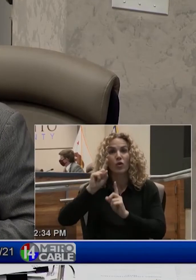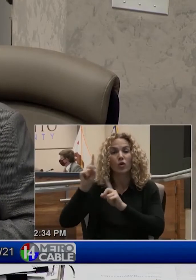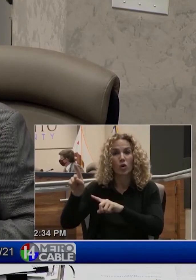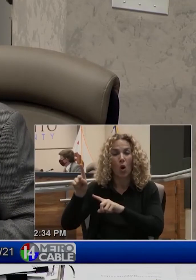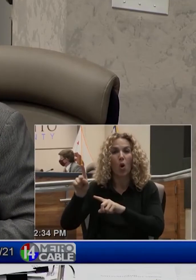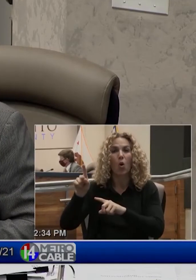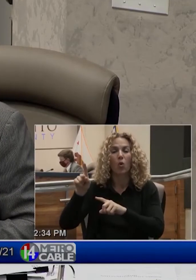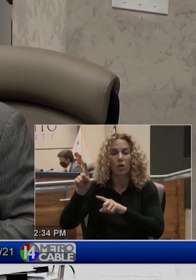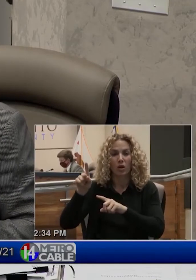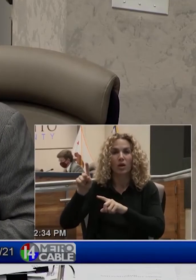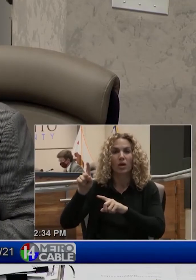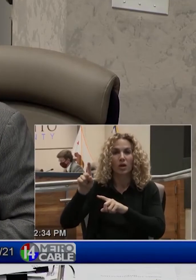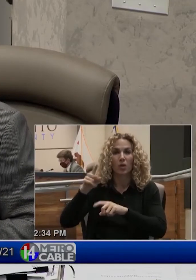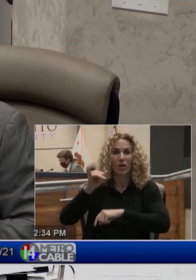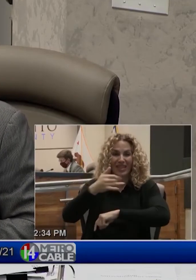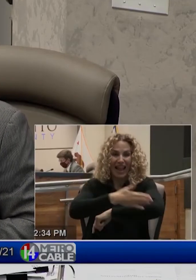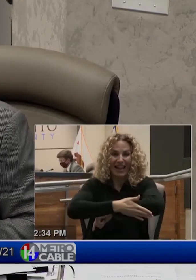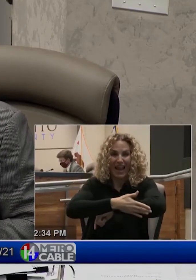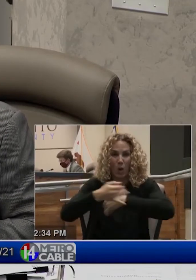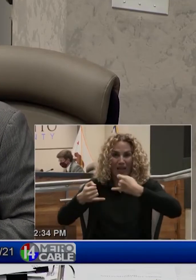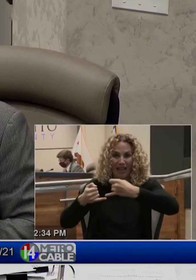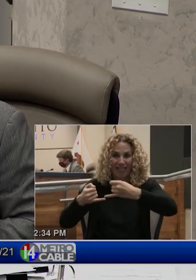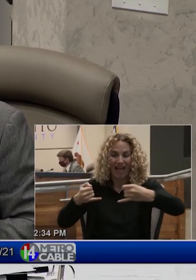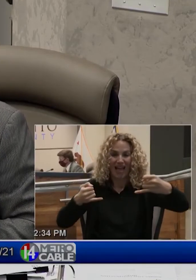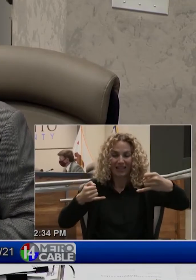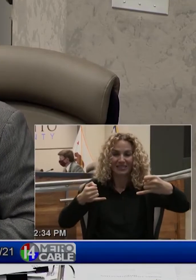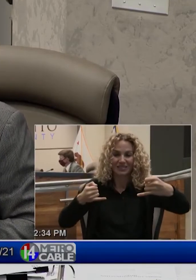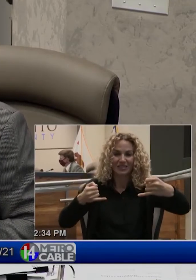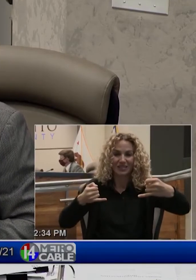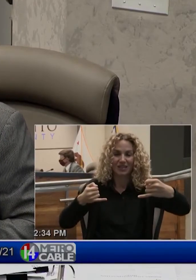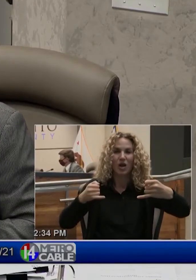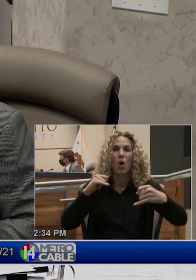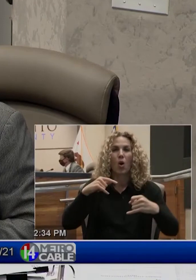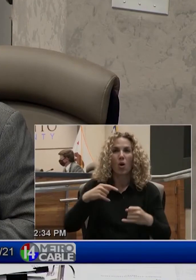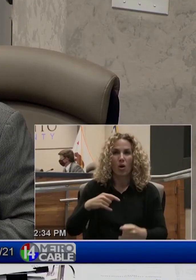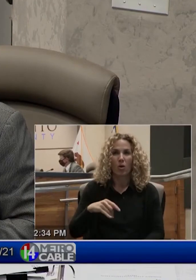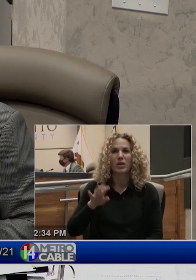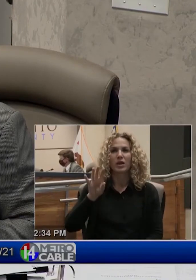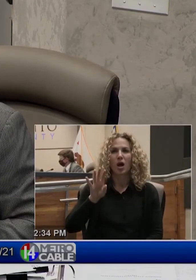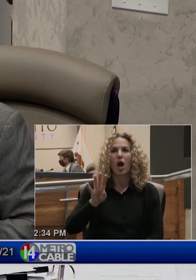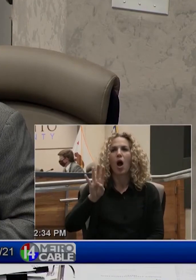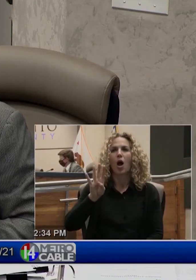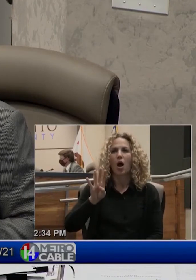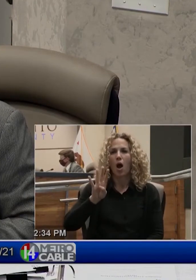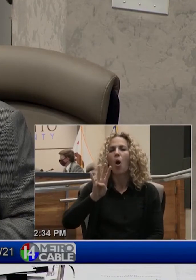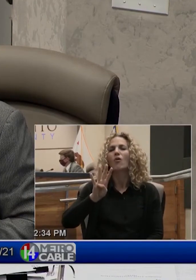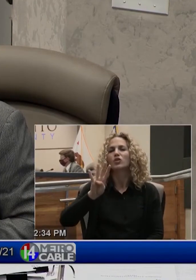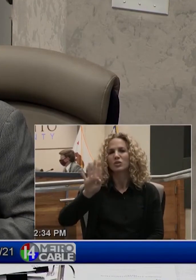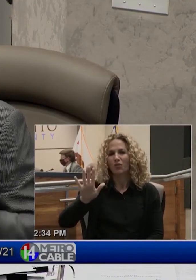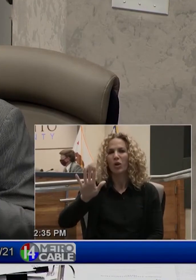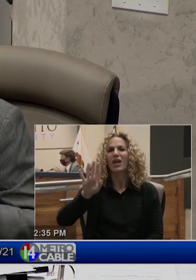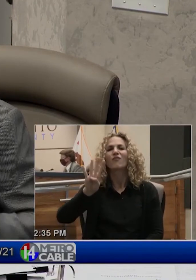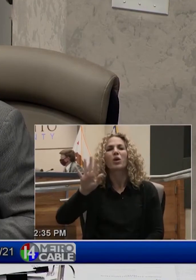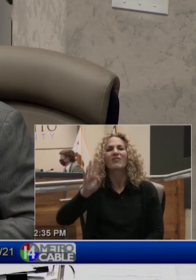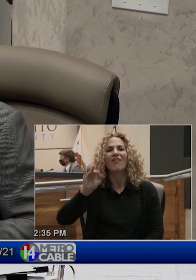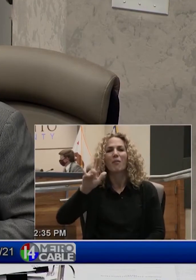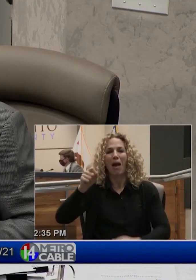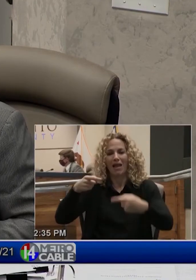AND THEN, YOU CAN GO 45 MILES BEFORE GETTING TO COUNTY LINE SO